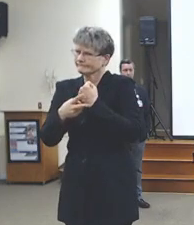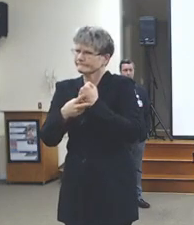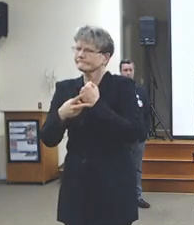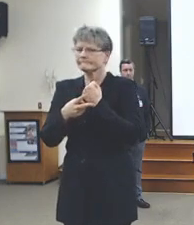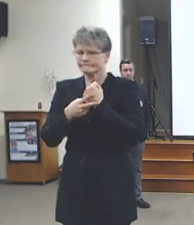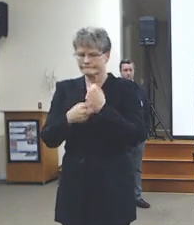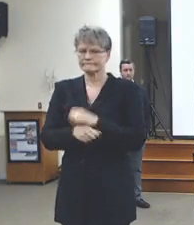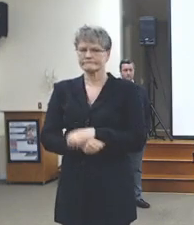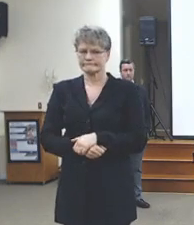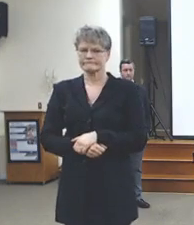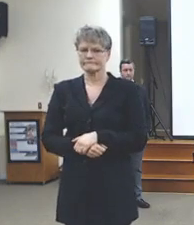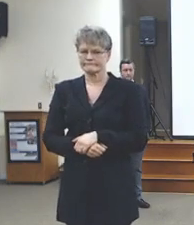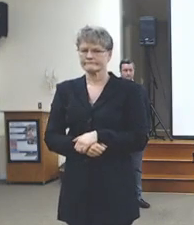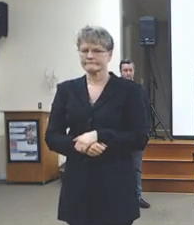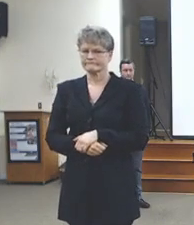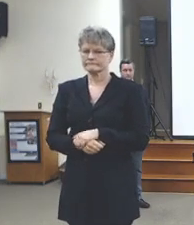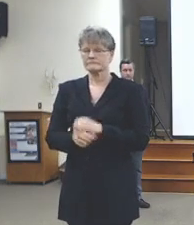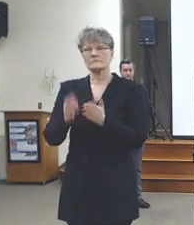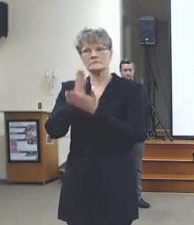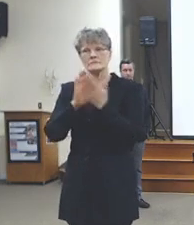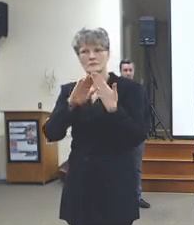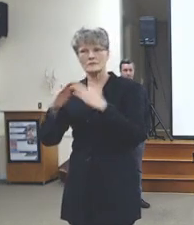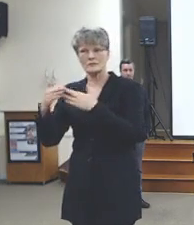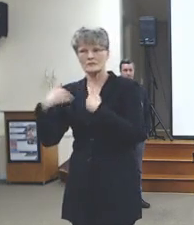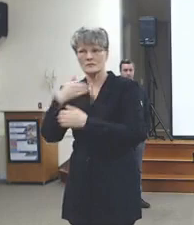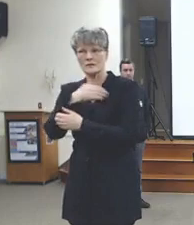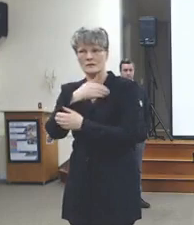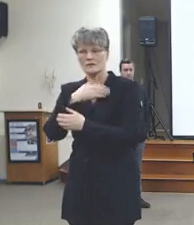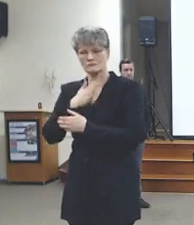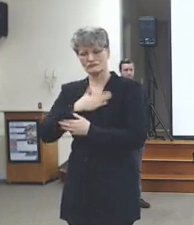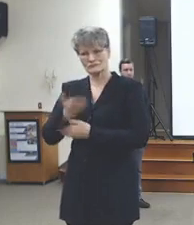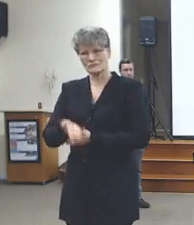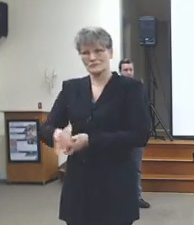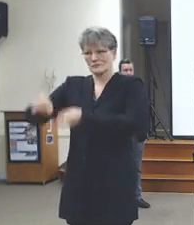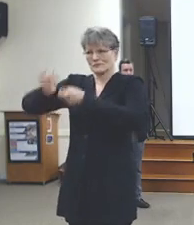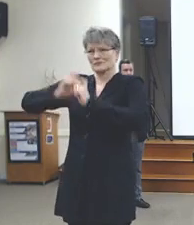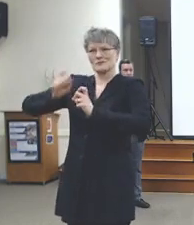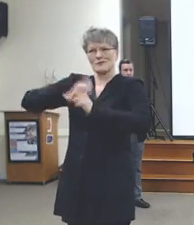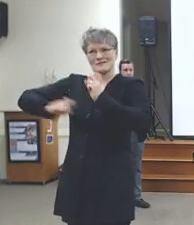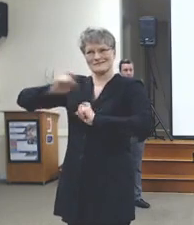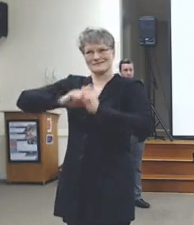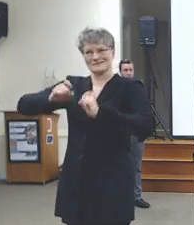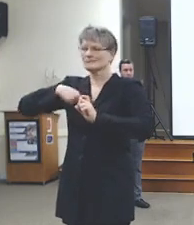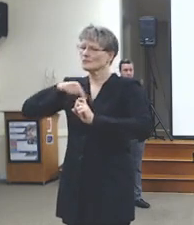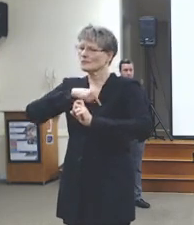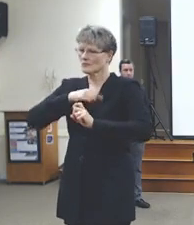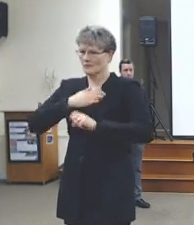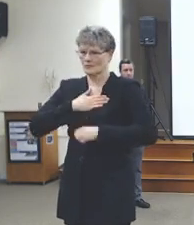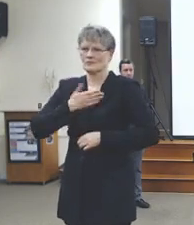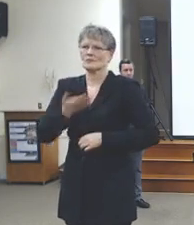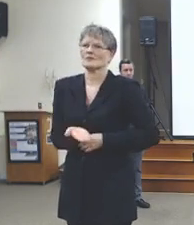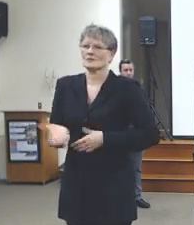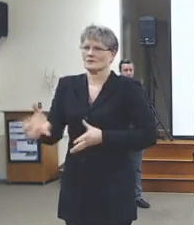community members donate some things and, we too, are open to those kind of donations.